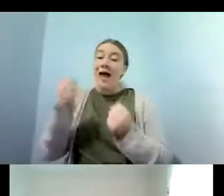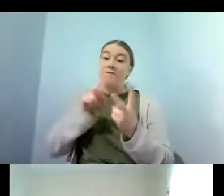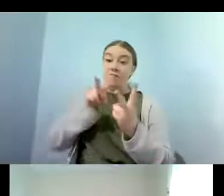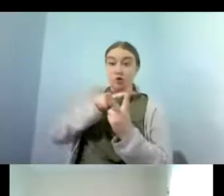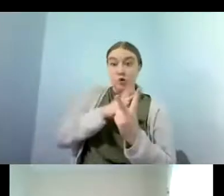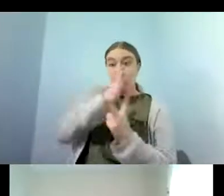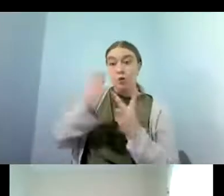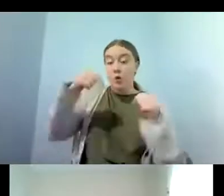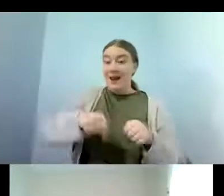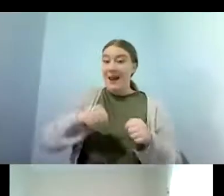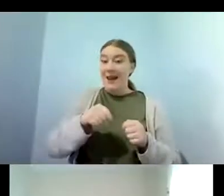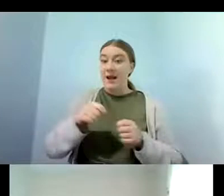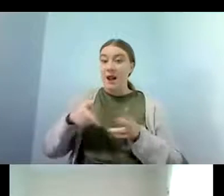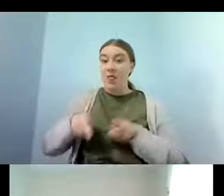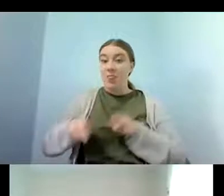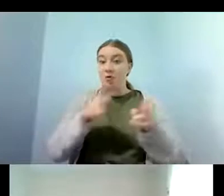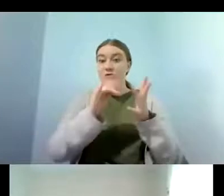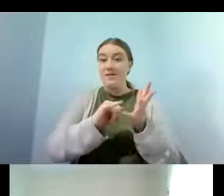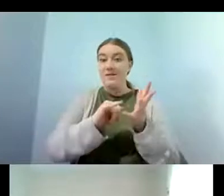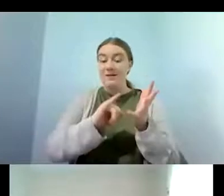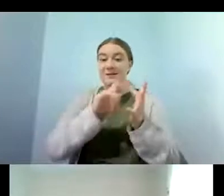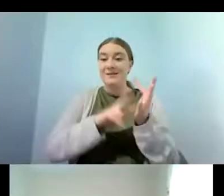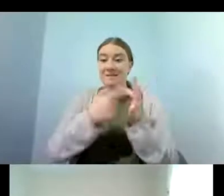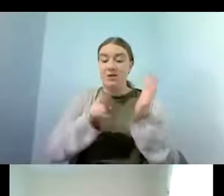now we tend to talk a lot more about the twaite shad through our project